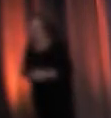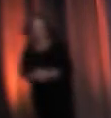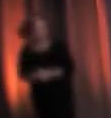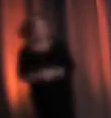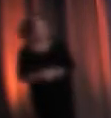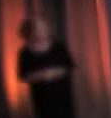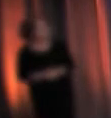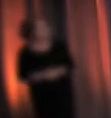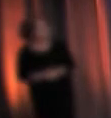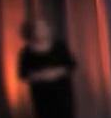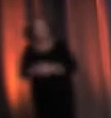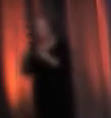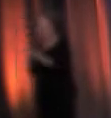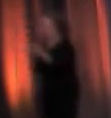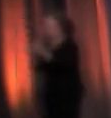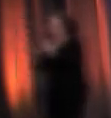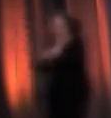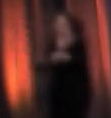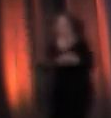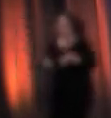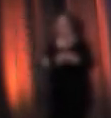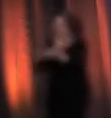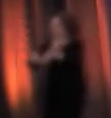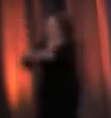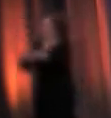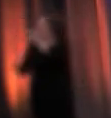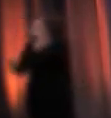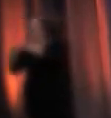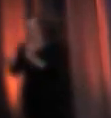Human Rights was recognised by the Jodi Awards in 2015 as